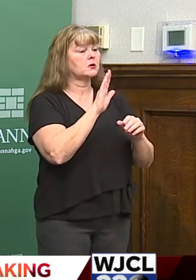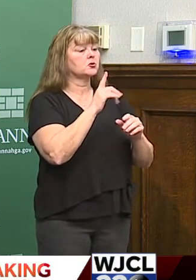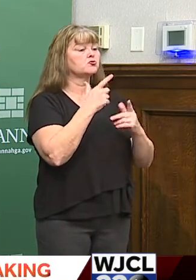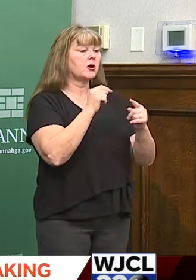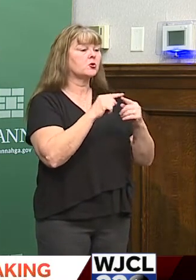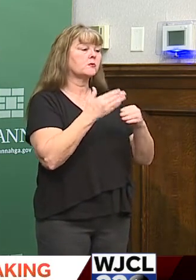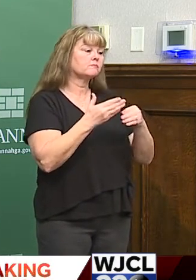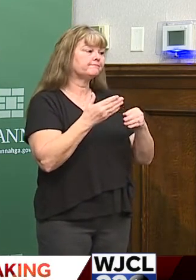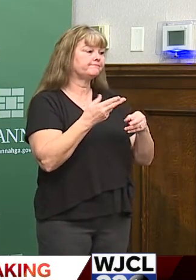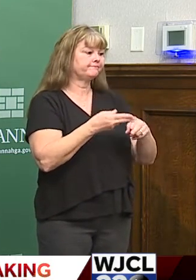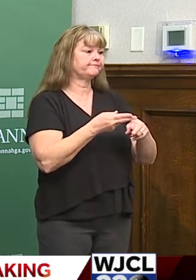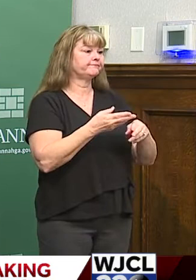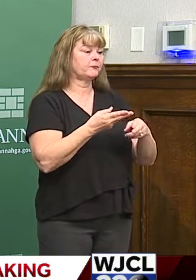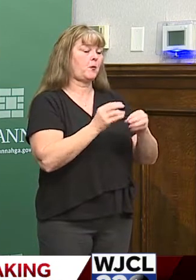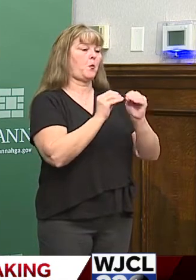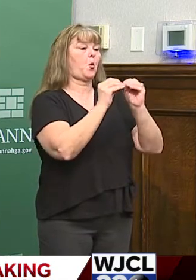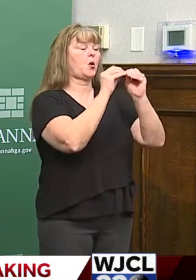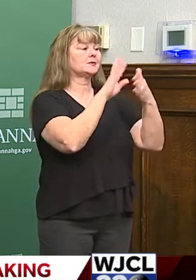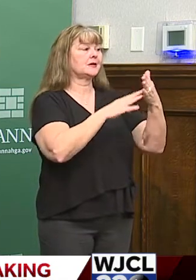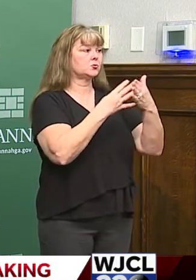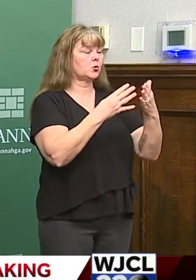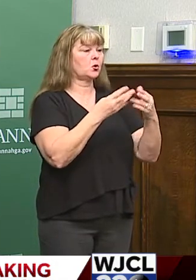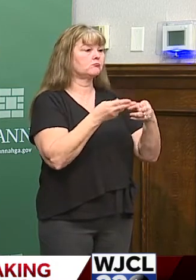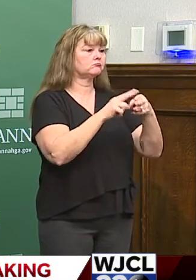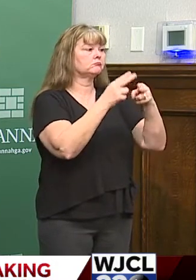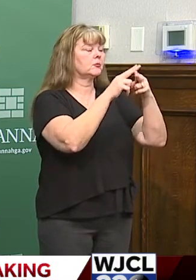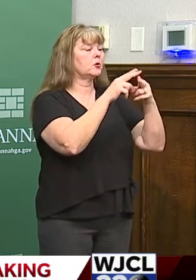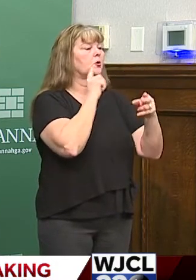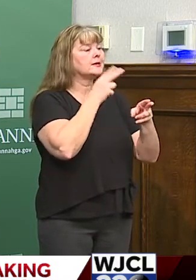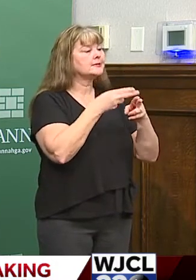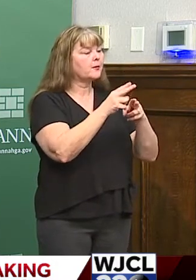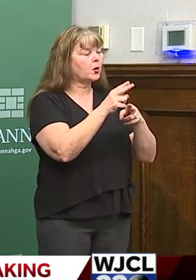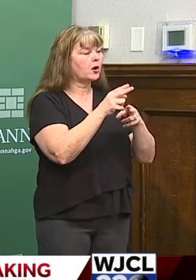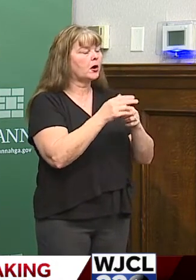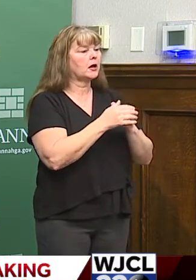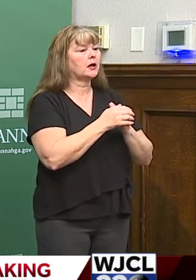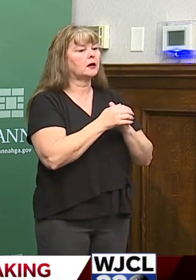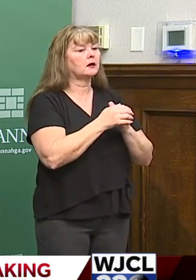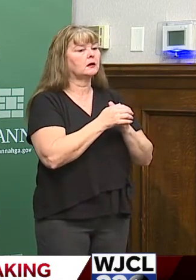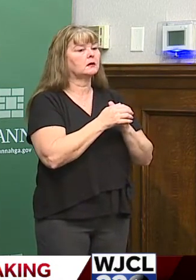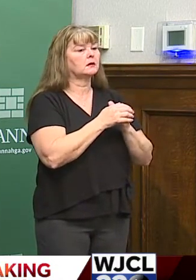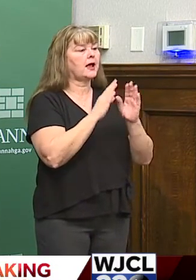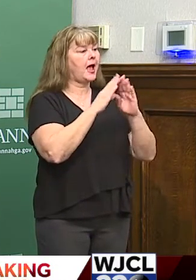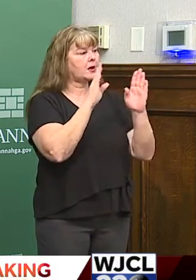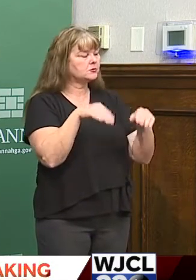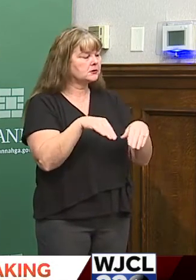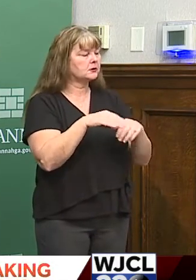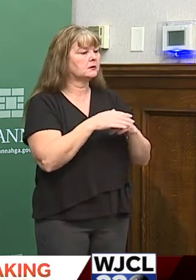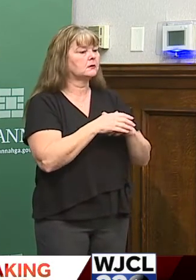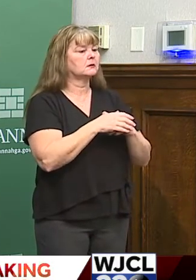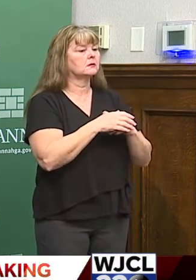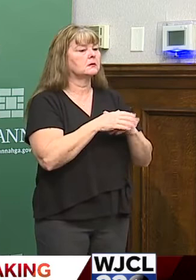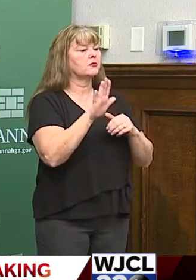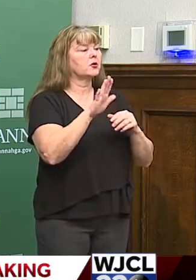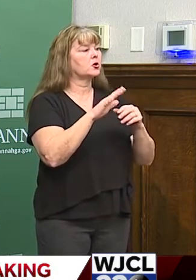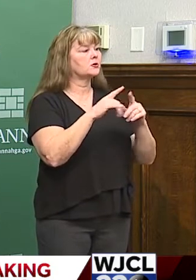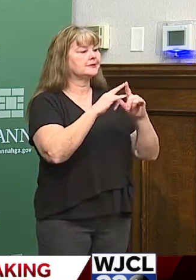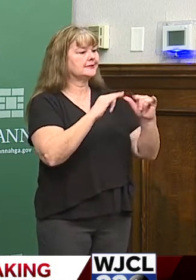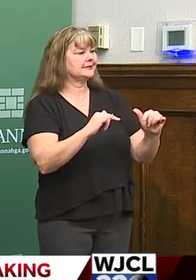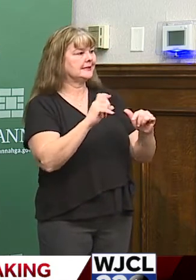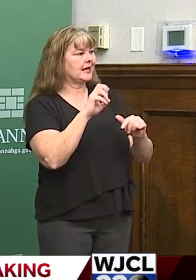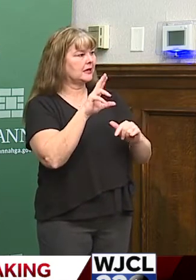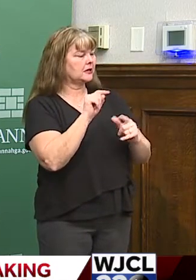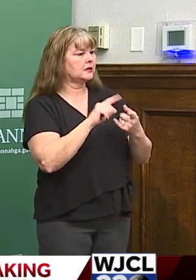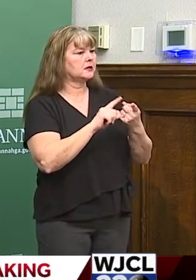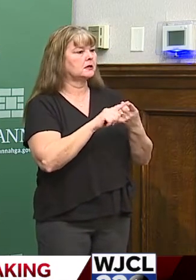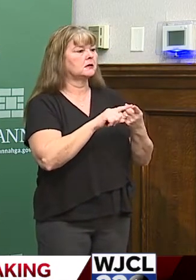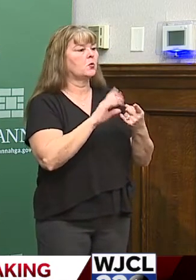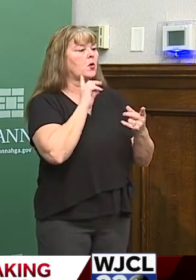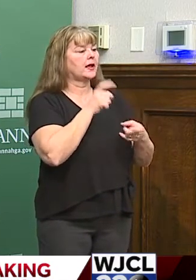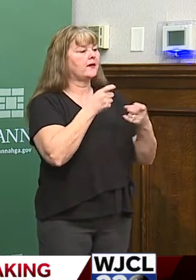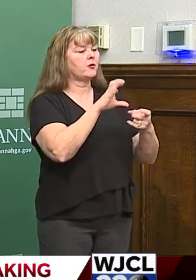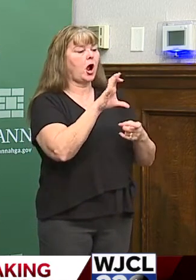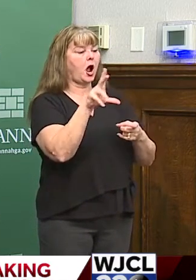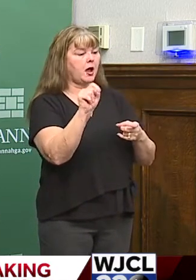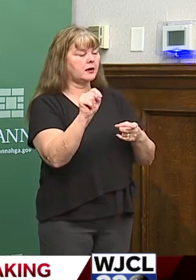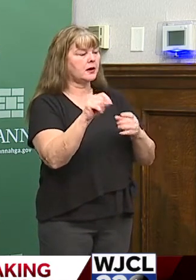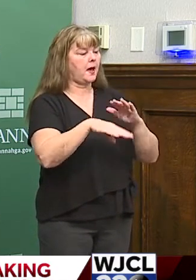IN ADDITION TO THAT THE CITY WILL START WORKING -- WE'VE BEEN TRYING TO ADVANCE AS QUICKLY AS POSSIBLE THE SCHEDULE ON TEMPORARY HOUSING, BASICALLY THEIR TENTS BUT WE